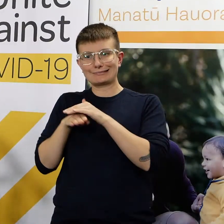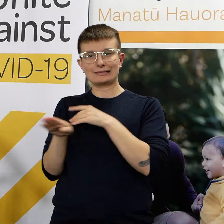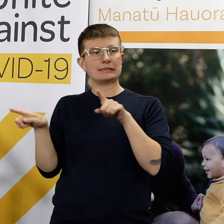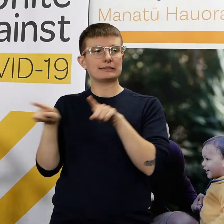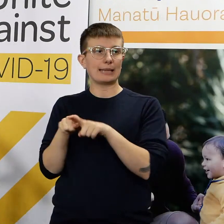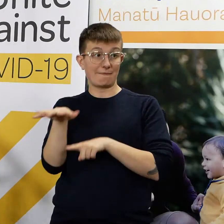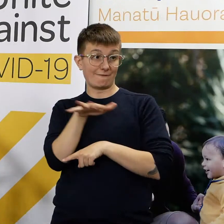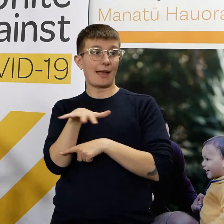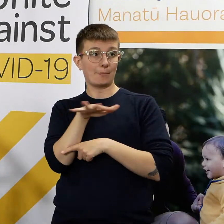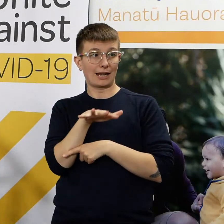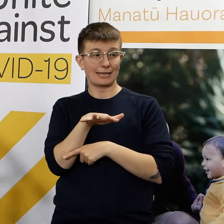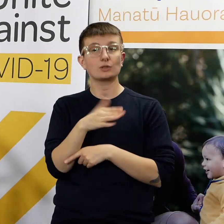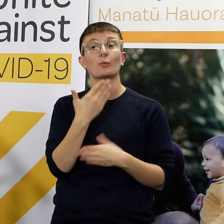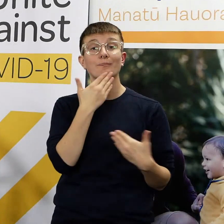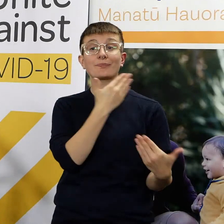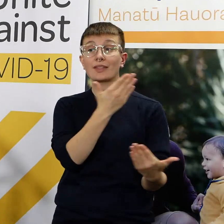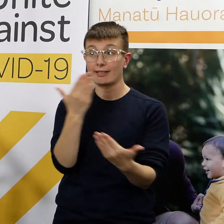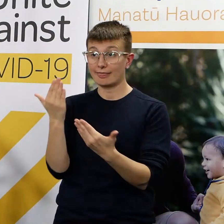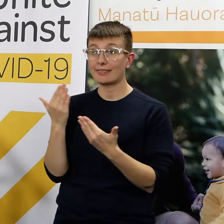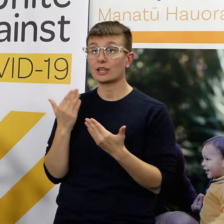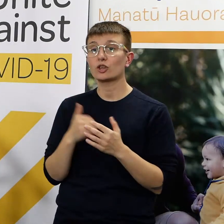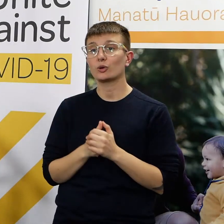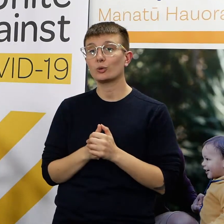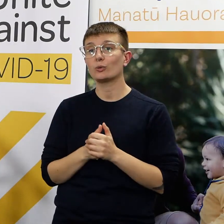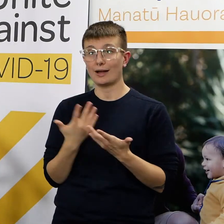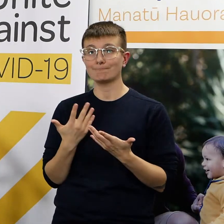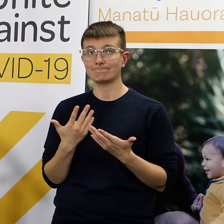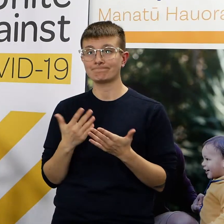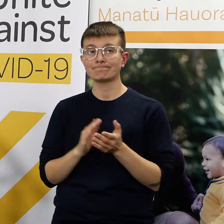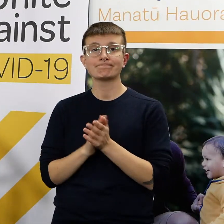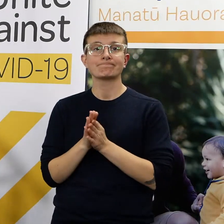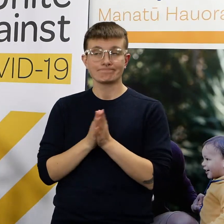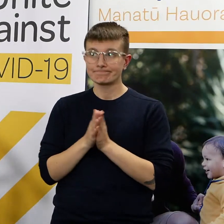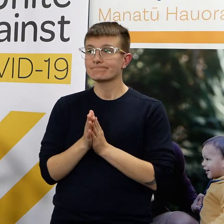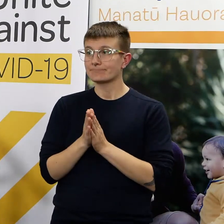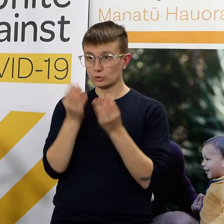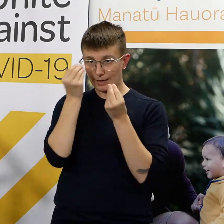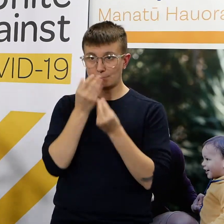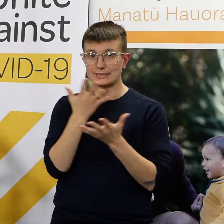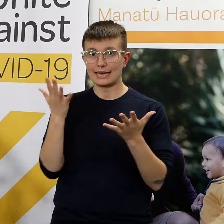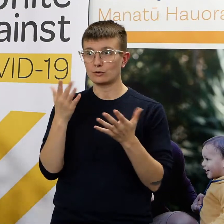Thank you very much, and we'll look forward to updating you on any further details.